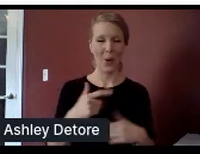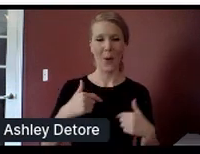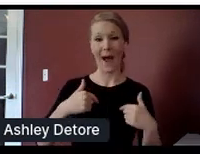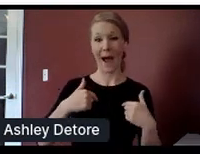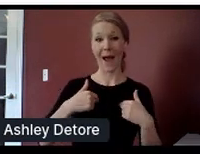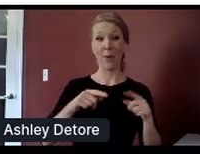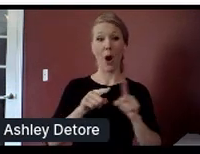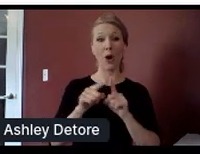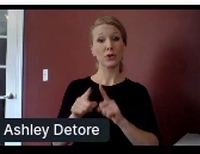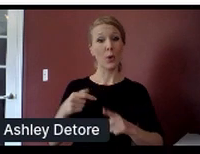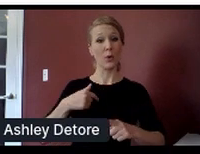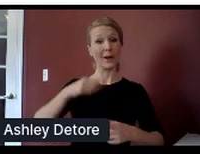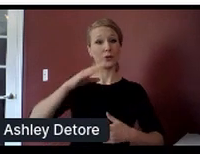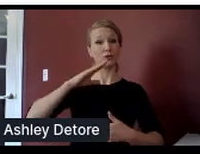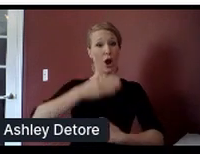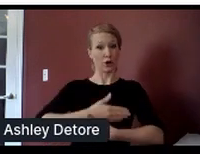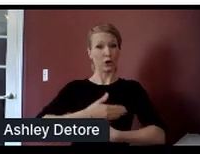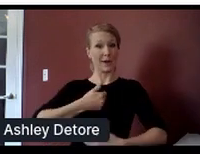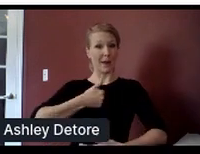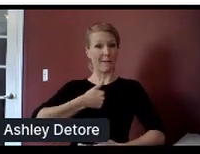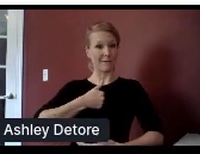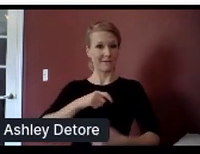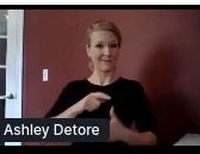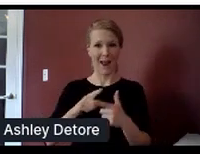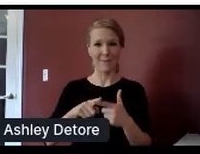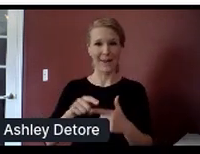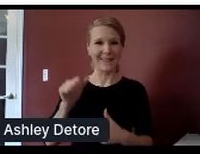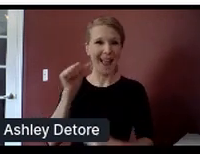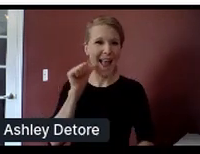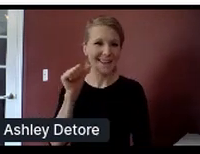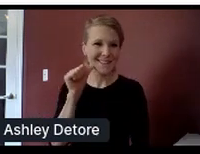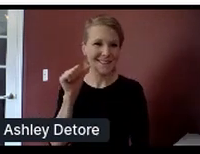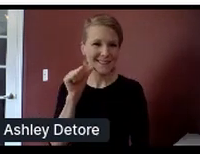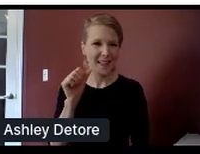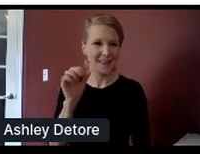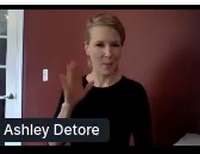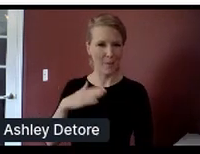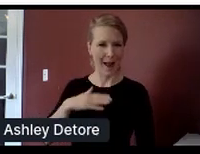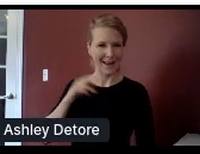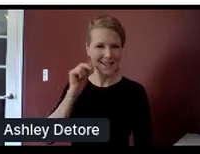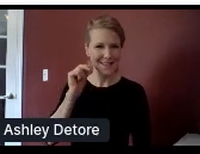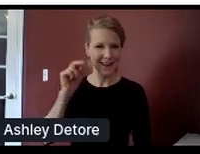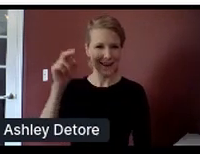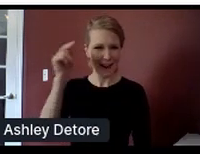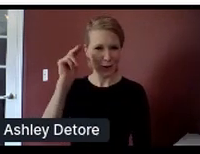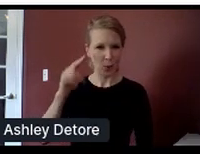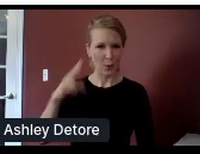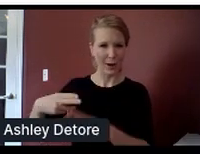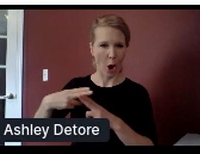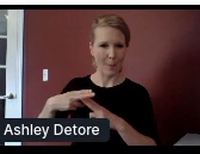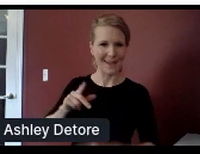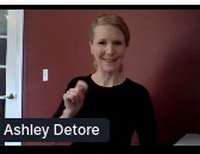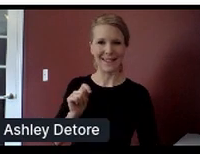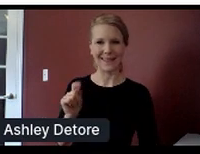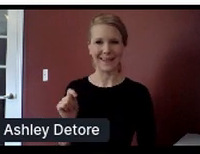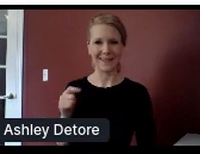I'm a titi. My nephews and nieces all call me titi. I'm a social justice advocate.